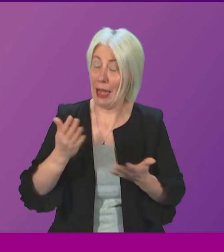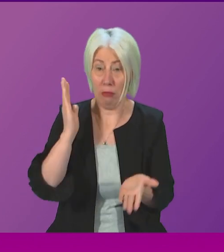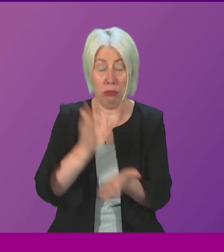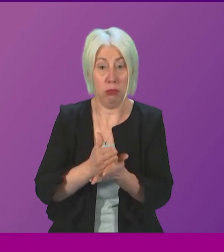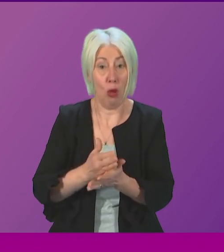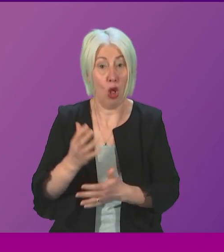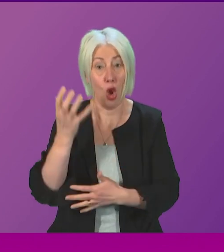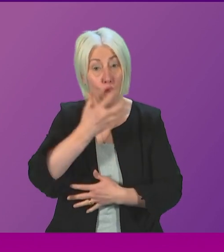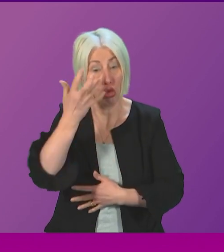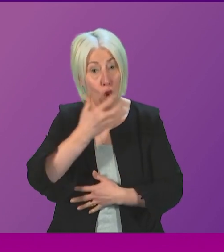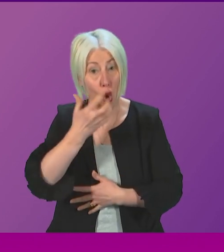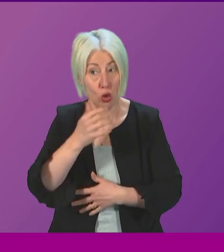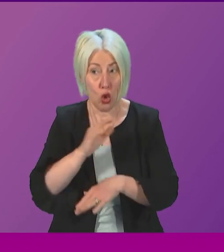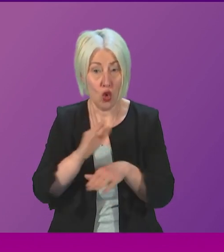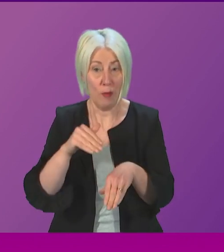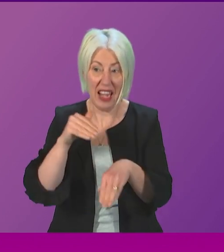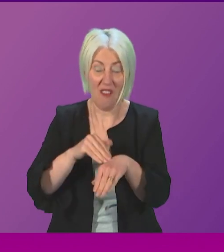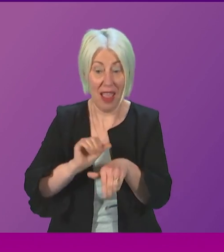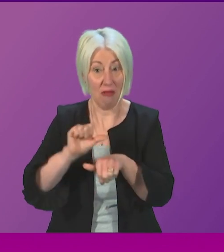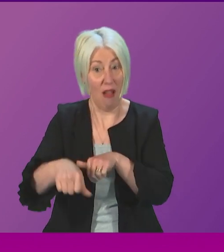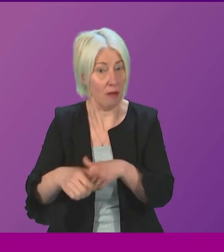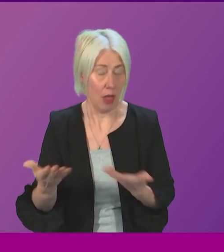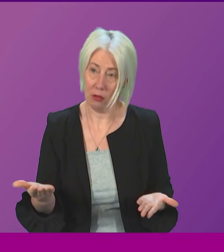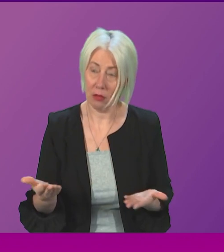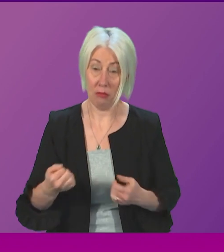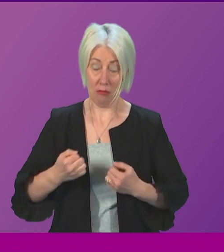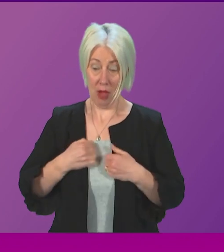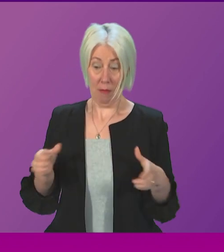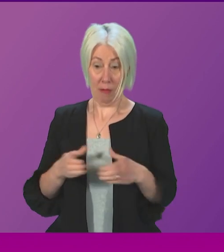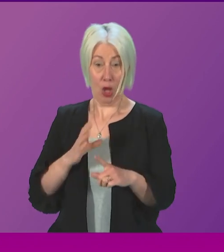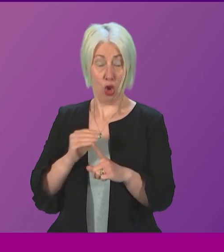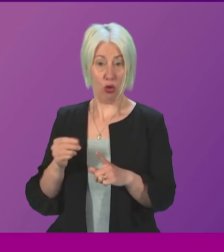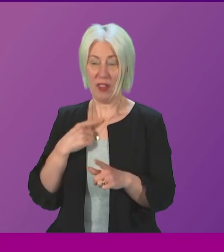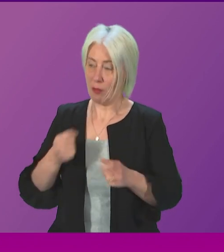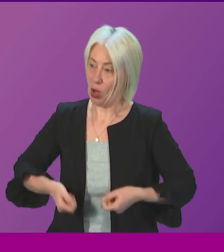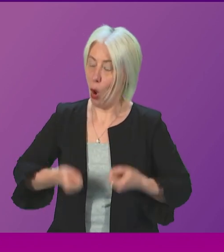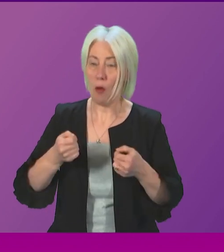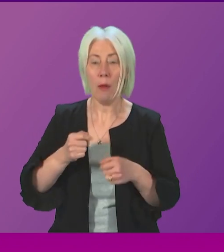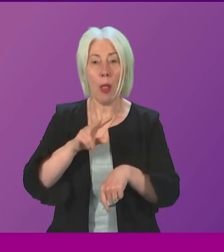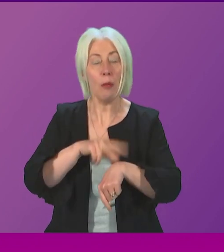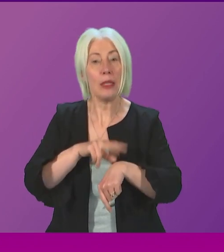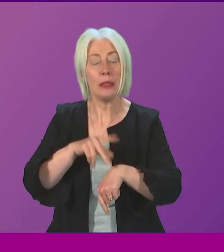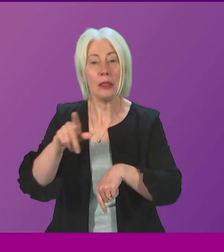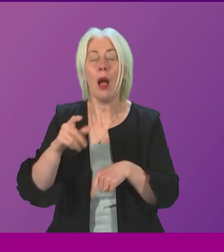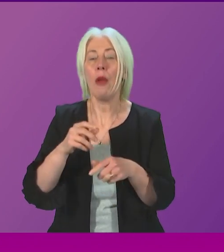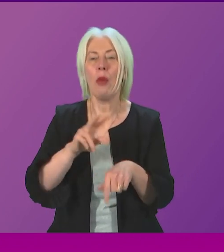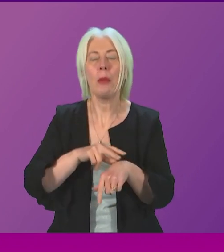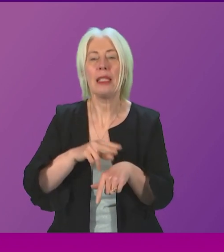suffering any consequences. My party has raised officers’ concerns about the broken police complaints system for some